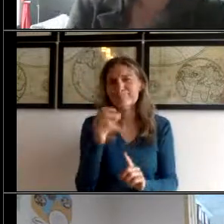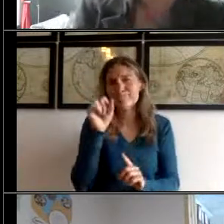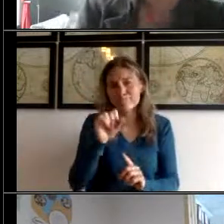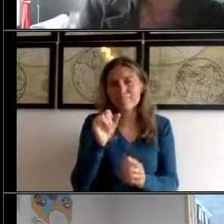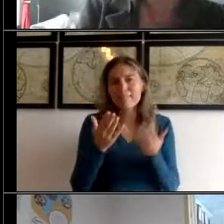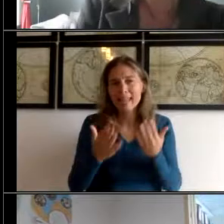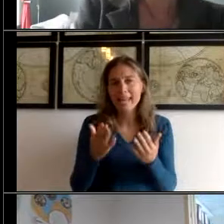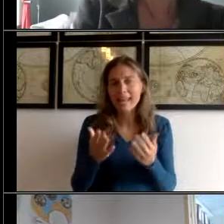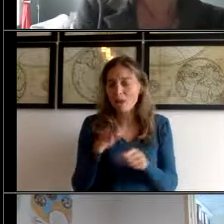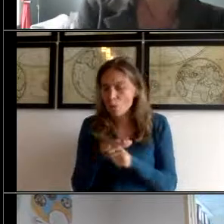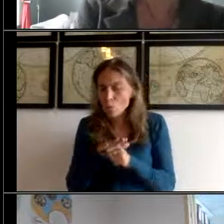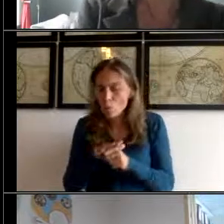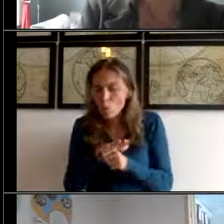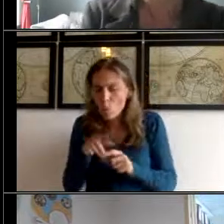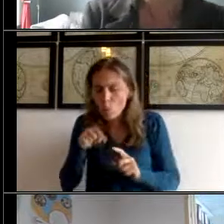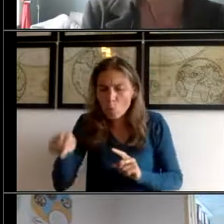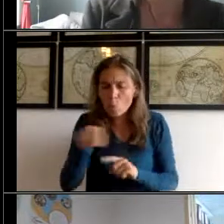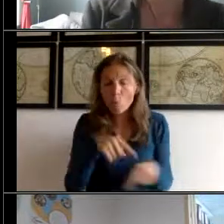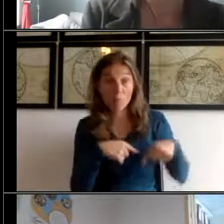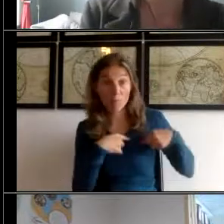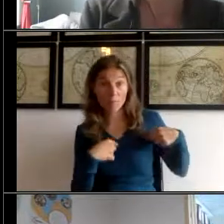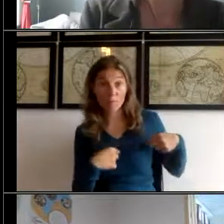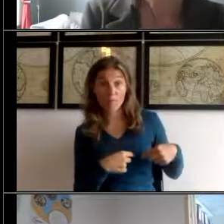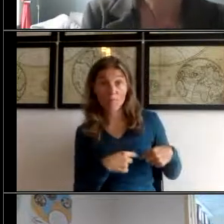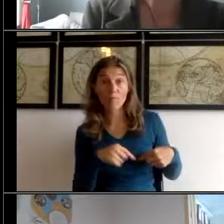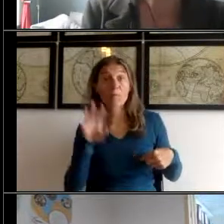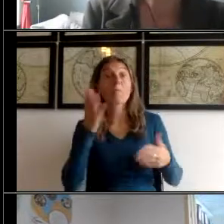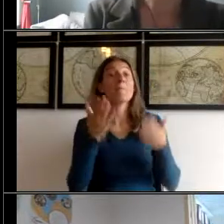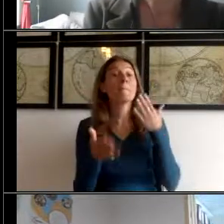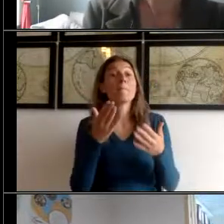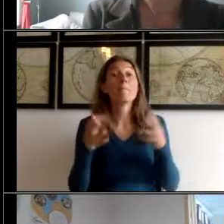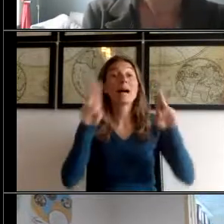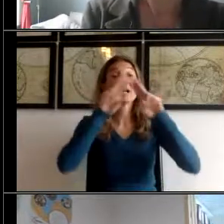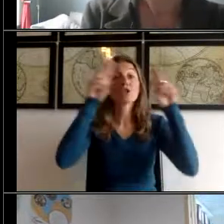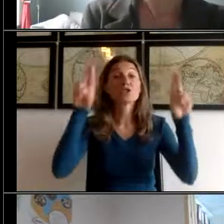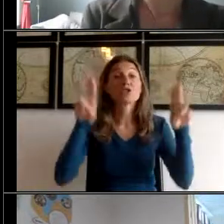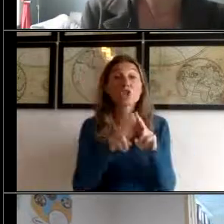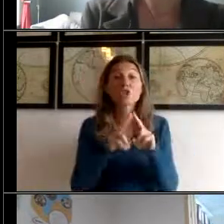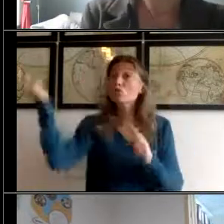Volunteers are coming from the local environment now.